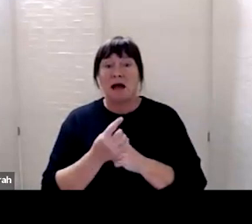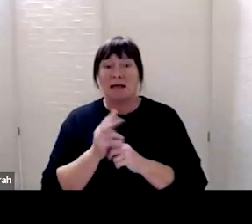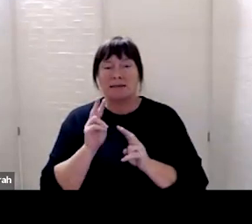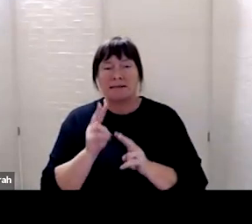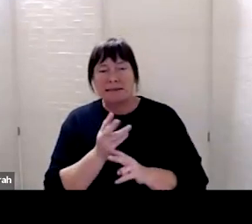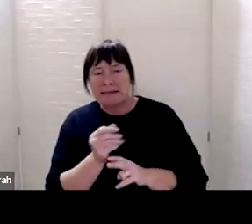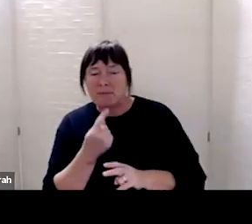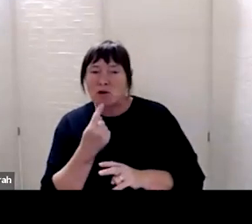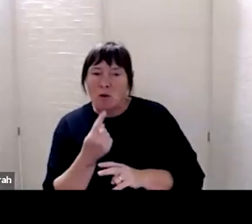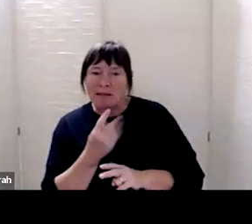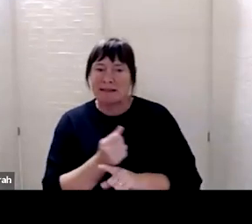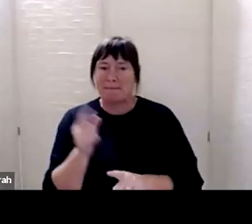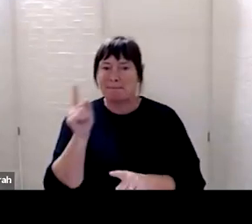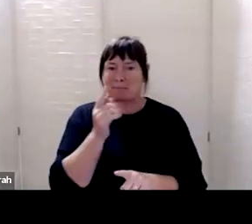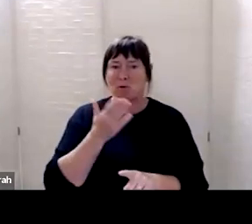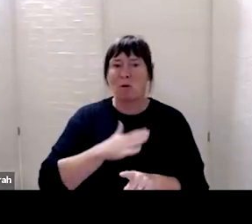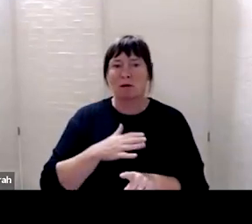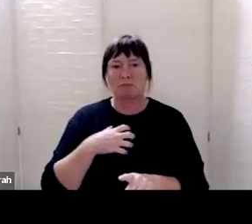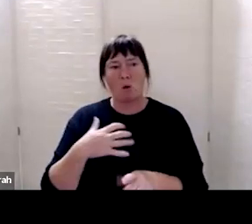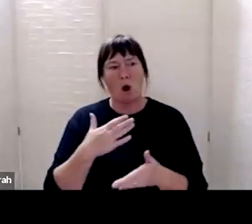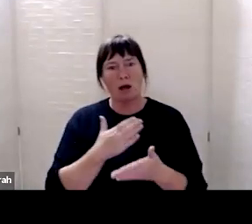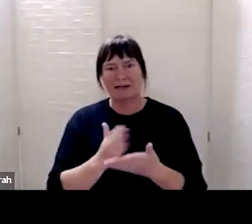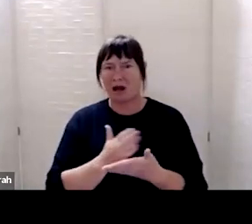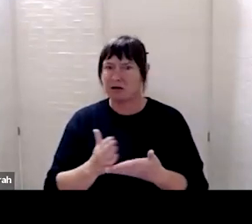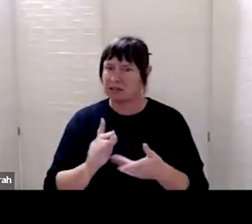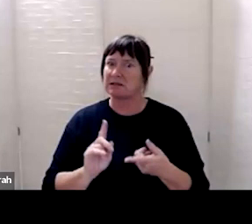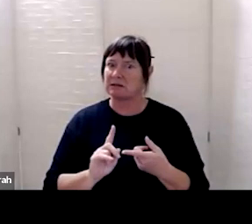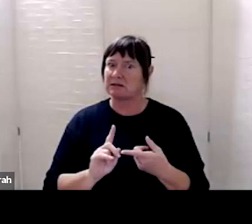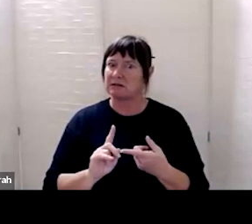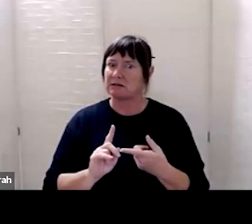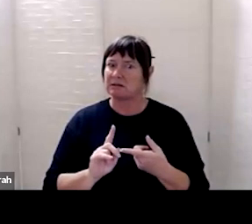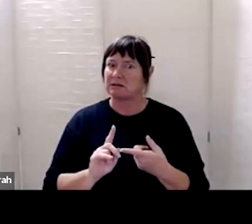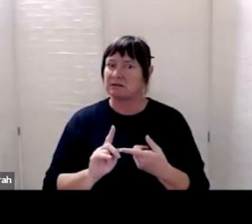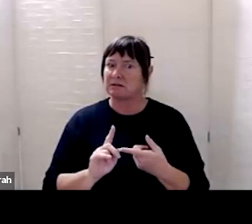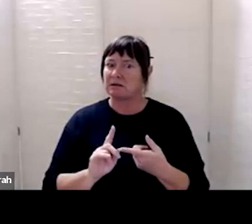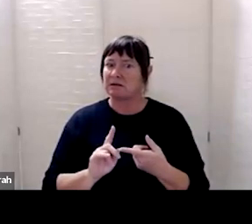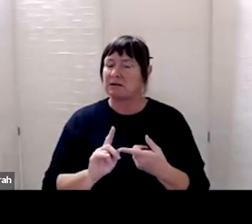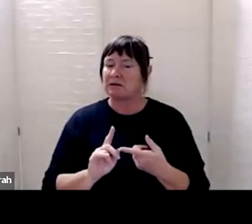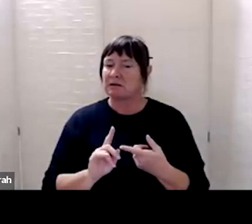some people who would like a little more clarity, and not to dismiss those,